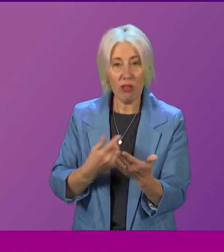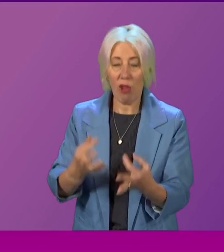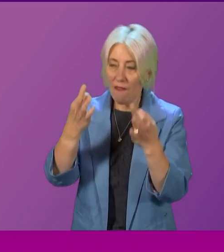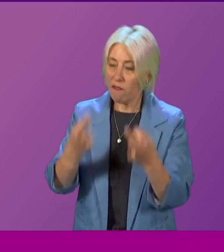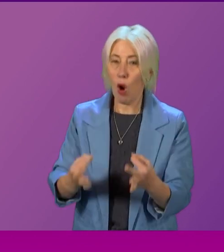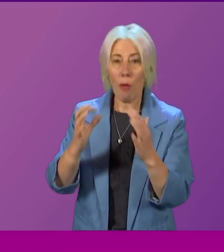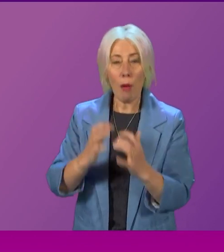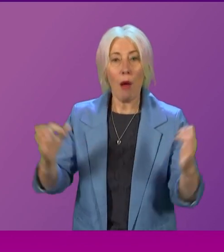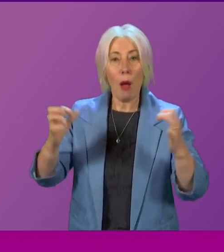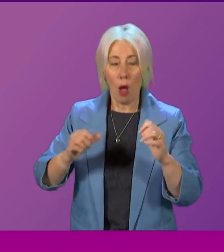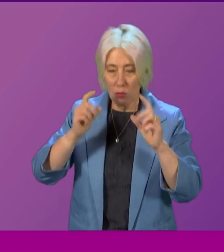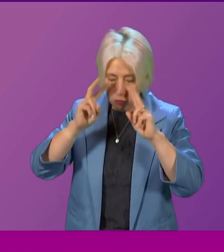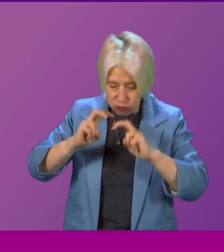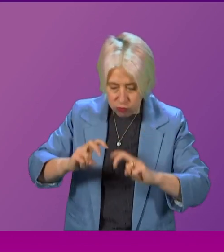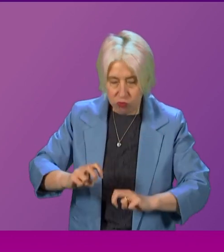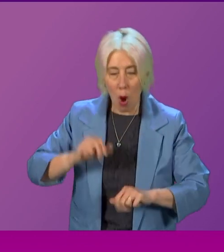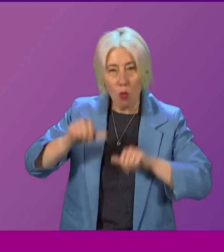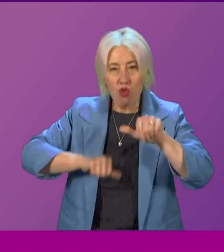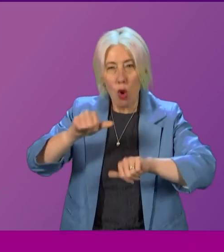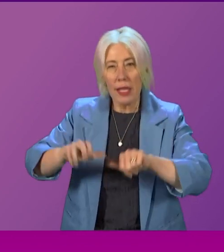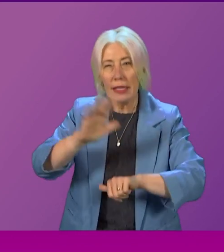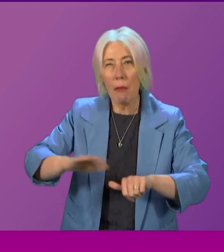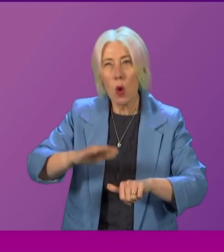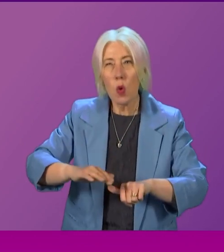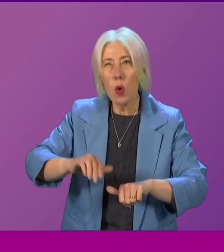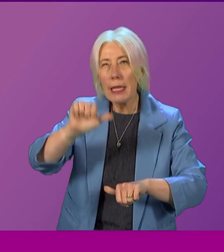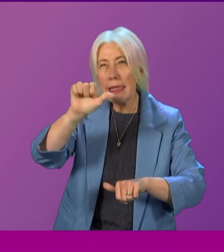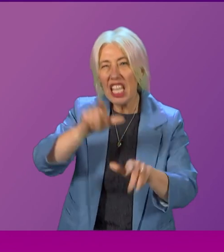scrutiny, the process has been under way for a period of six years now.